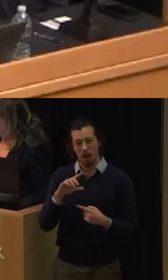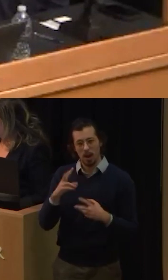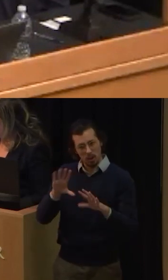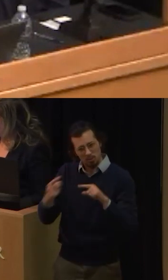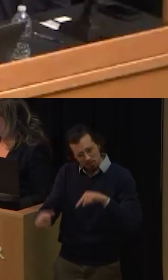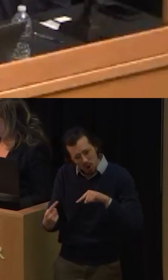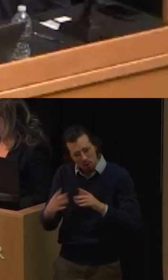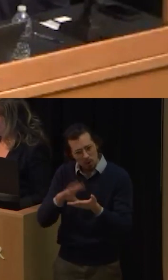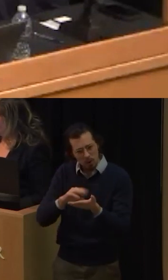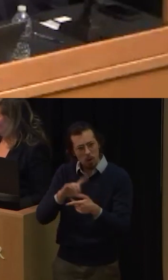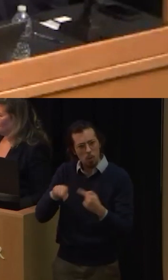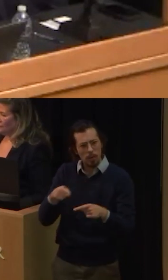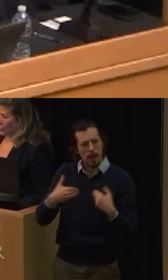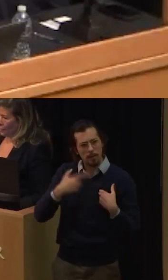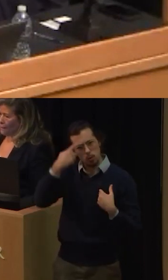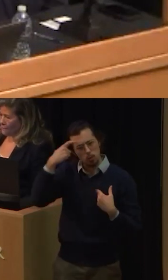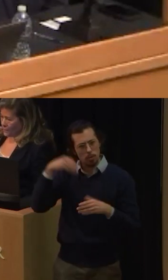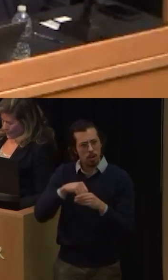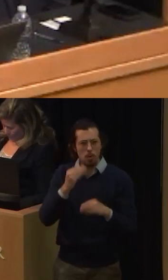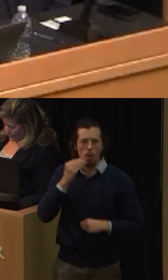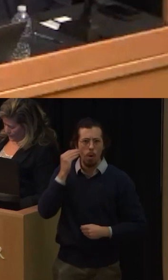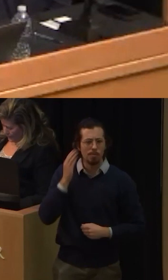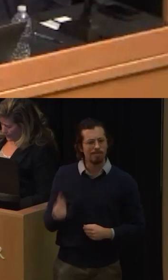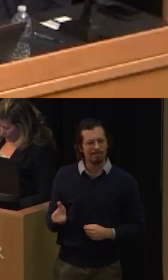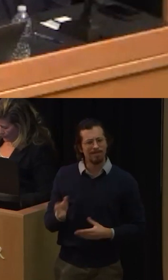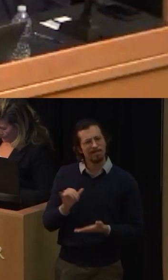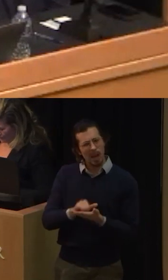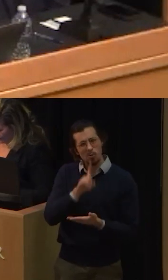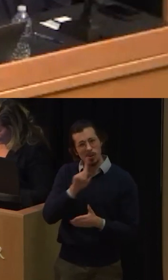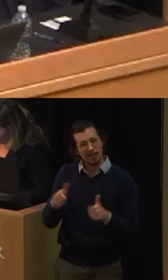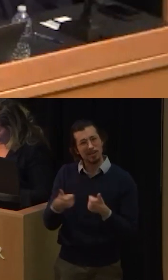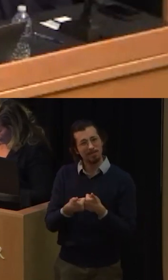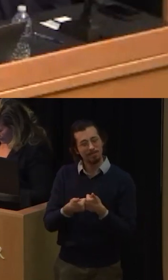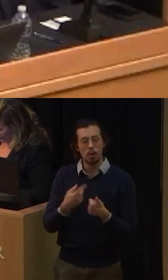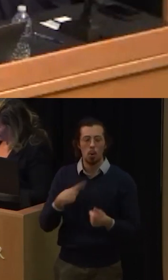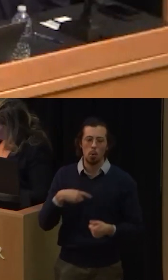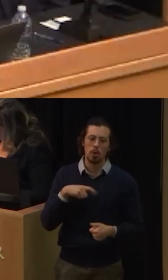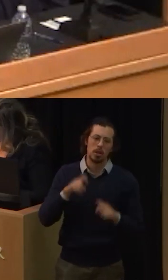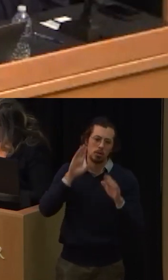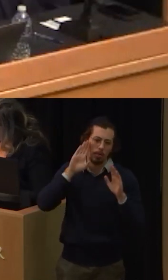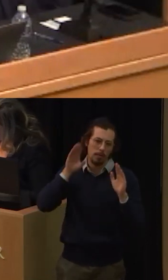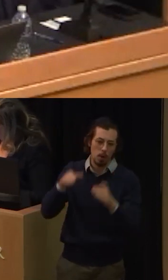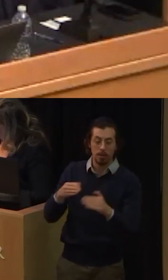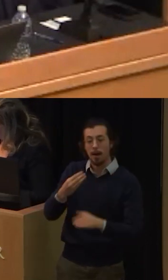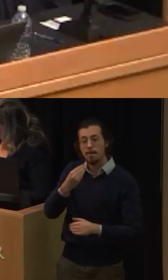"when they're enduring trauma at home." That's really tough, so we've really got to focus on food security,